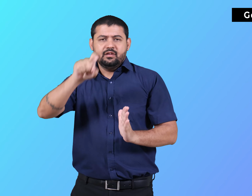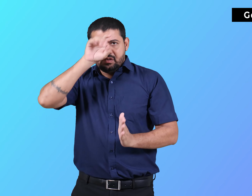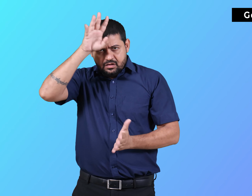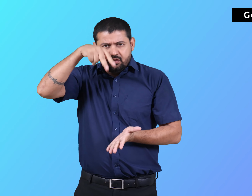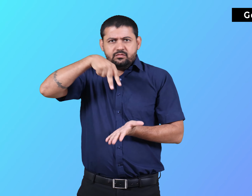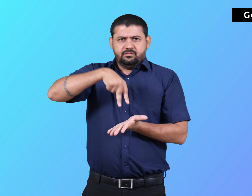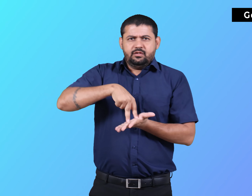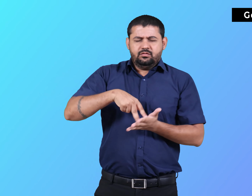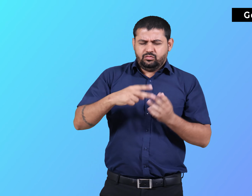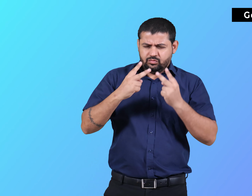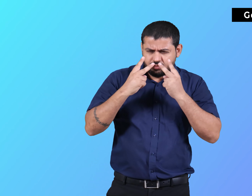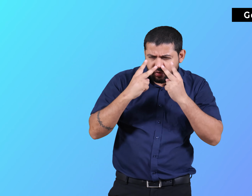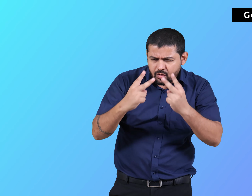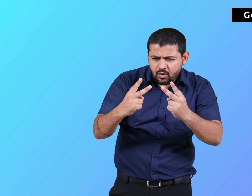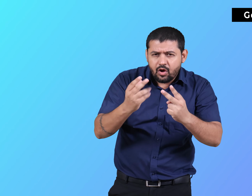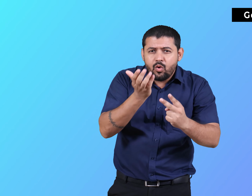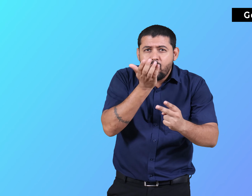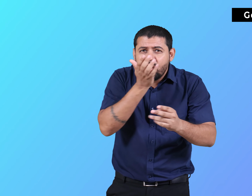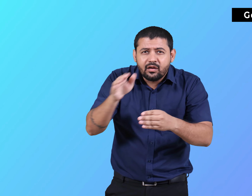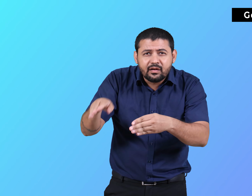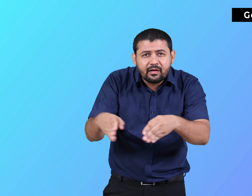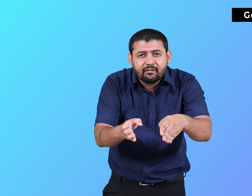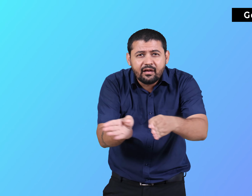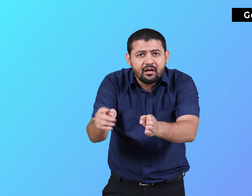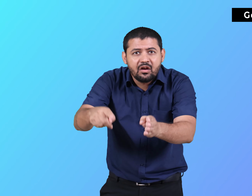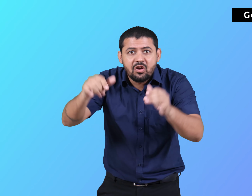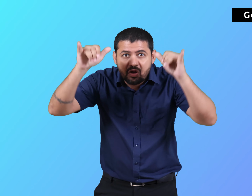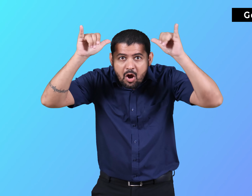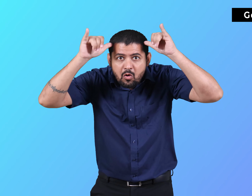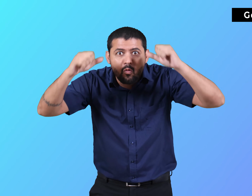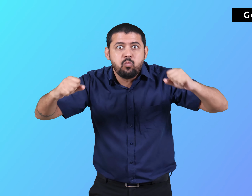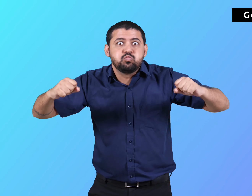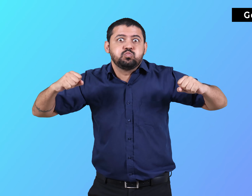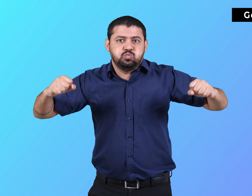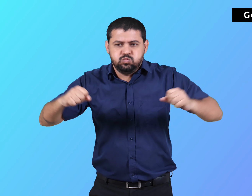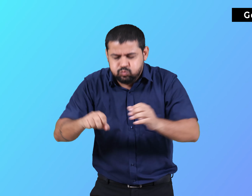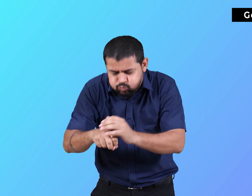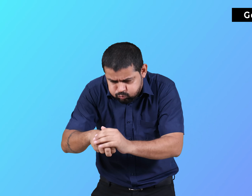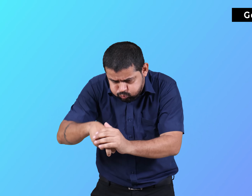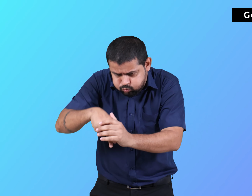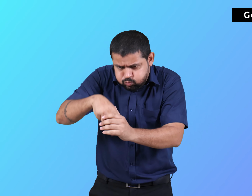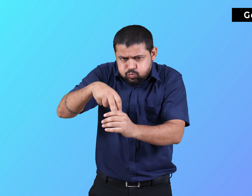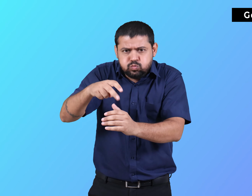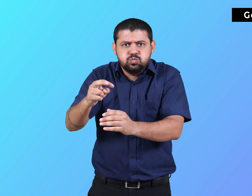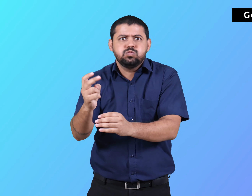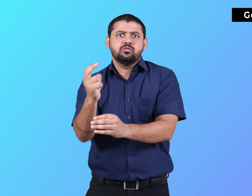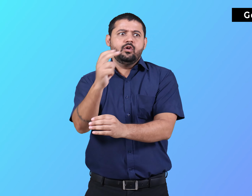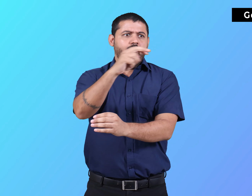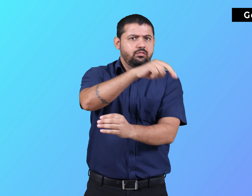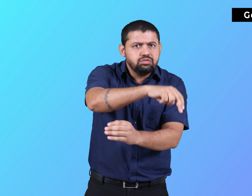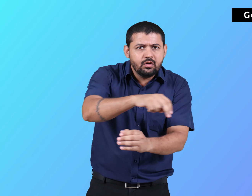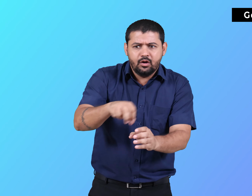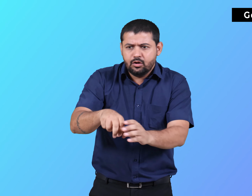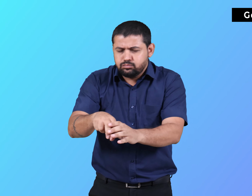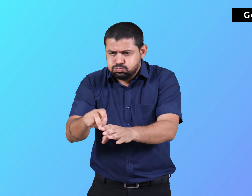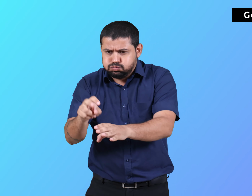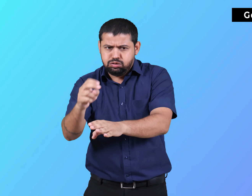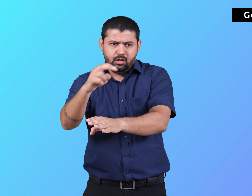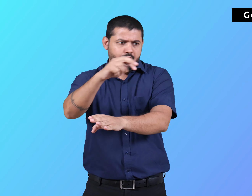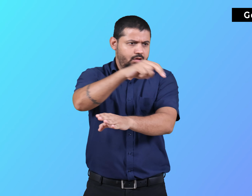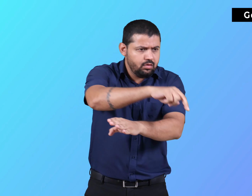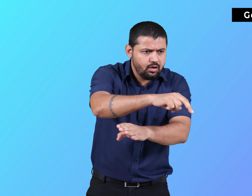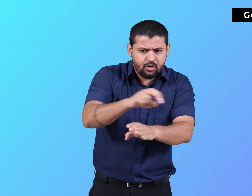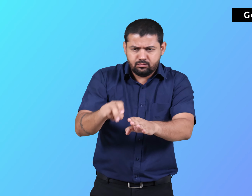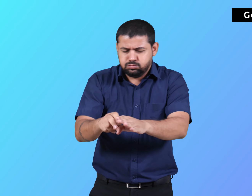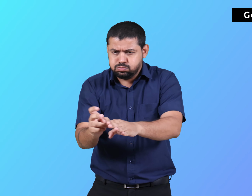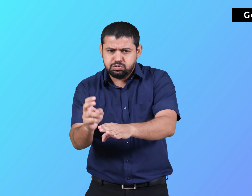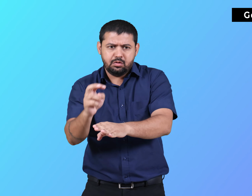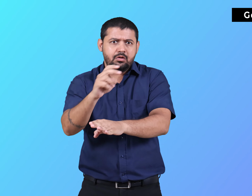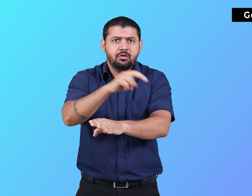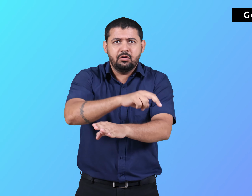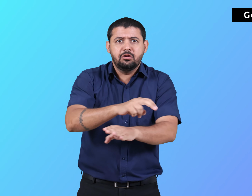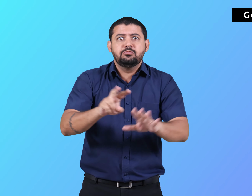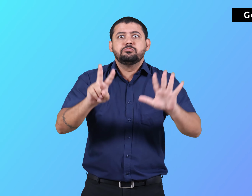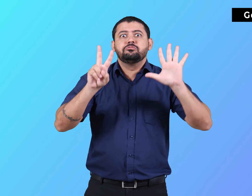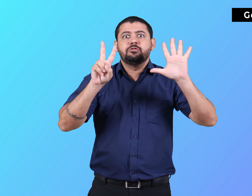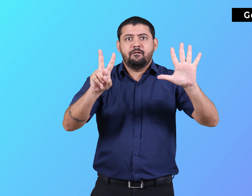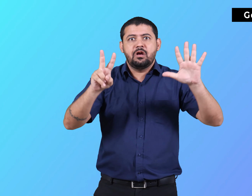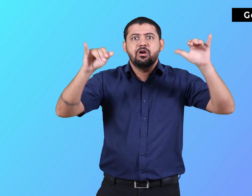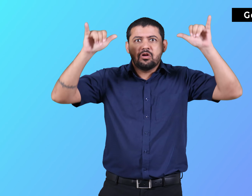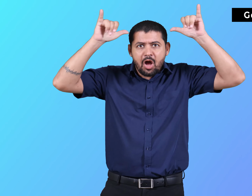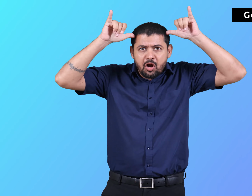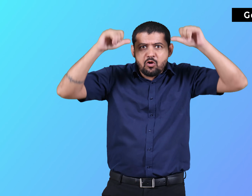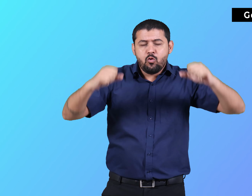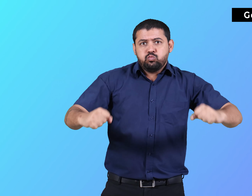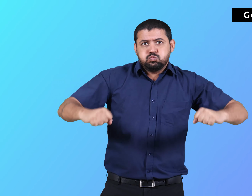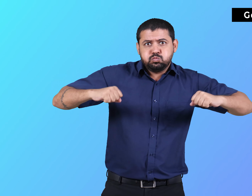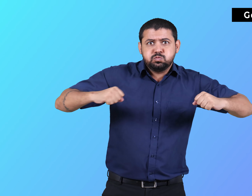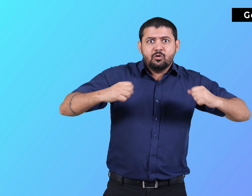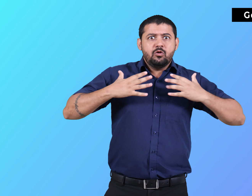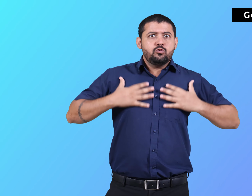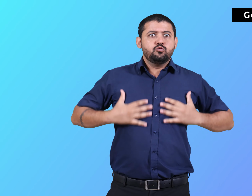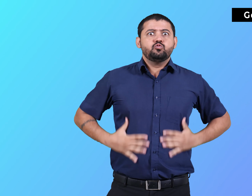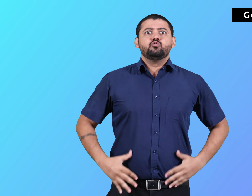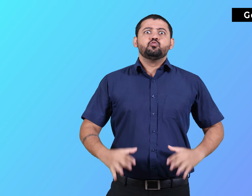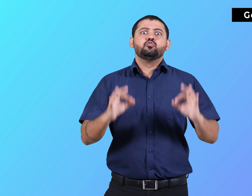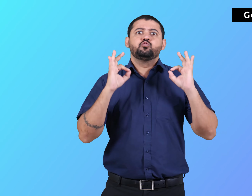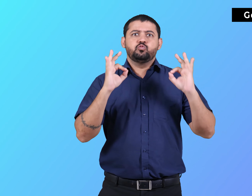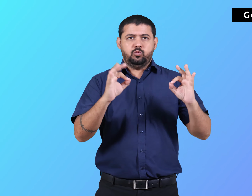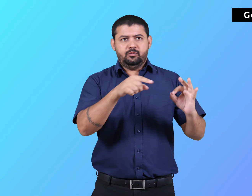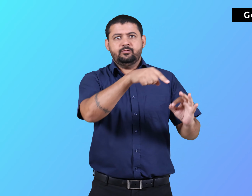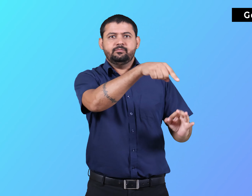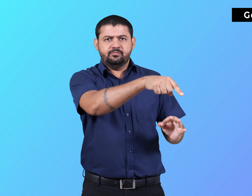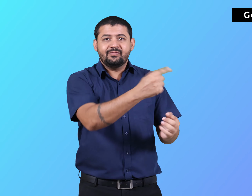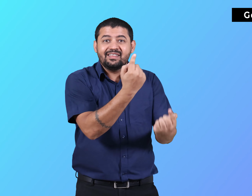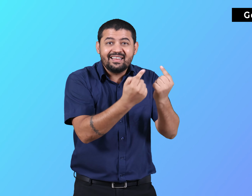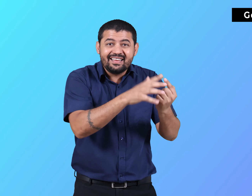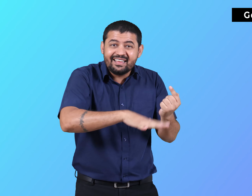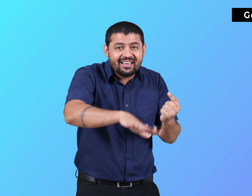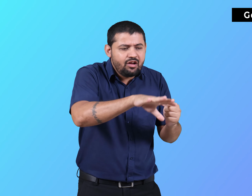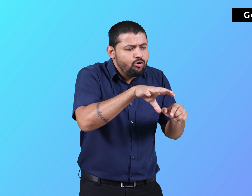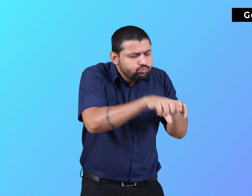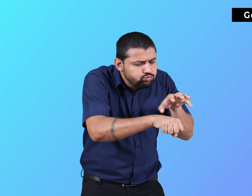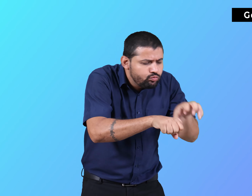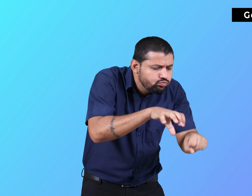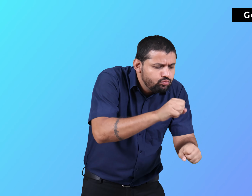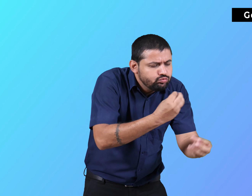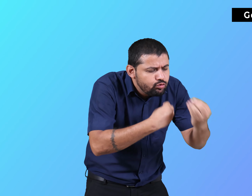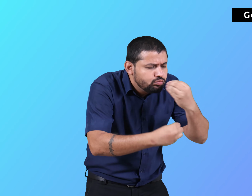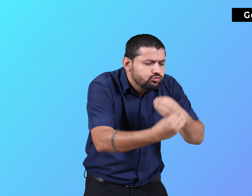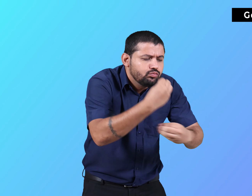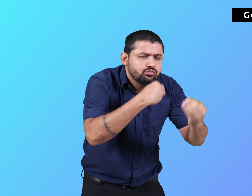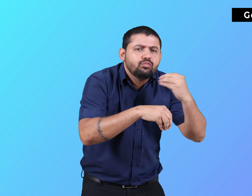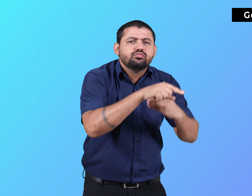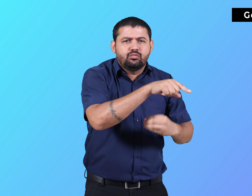In the dream, seven cows came out of the river and stood there eating grass. They were fat and healthy.